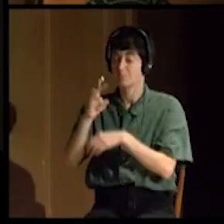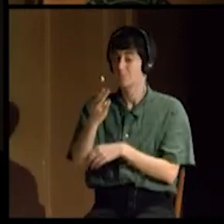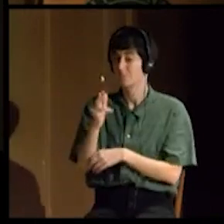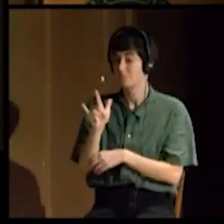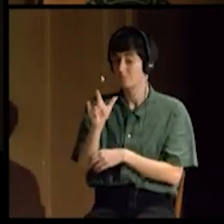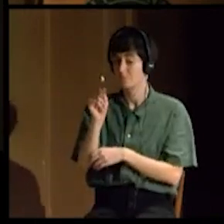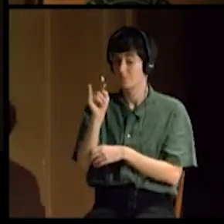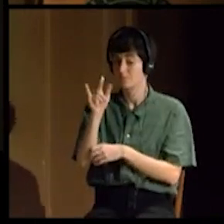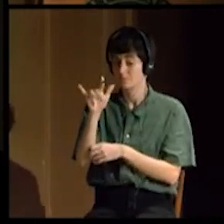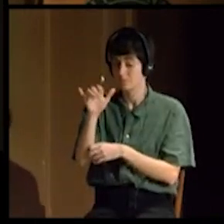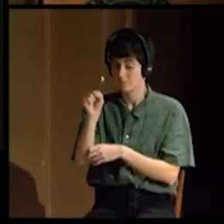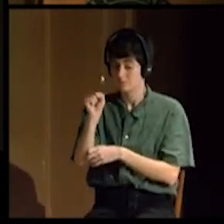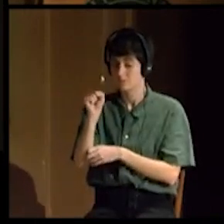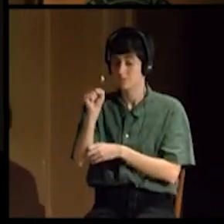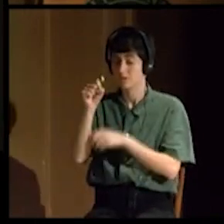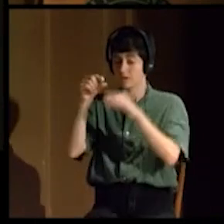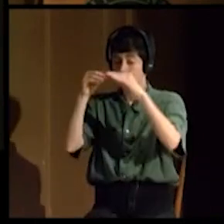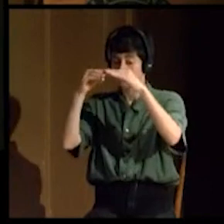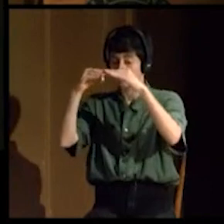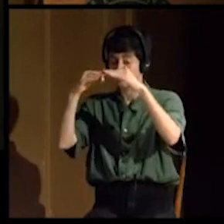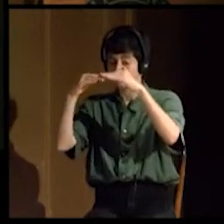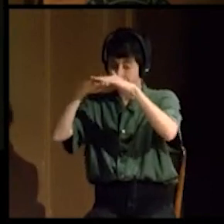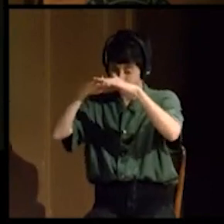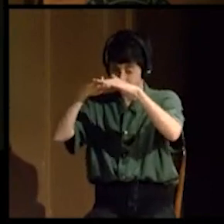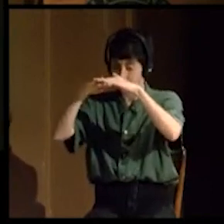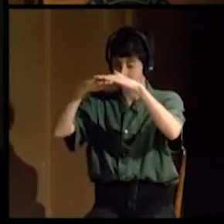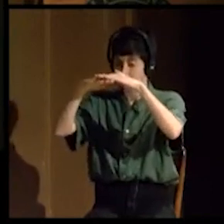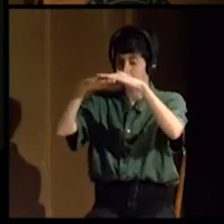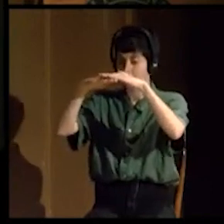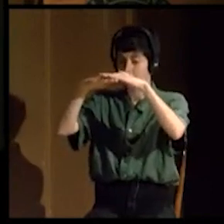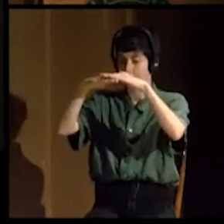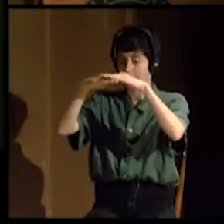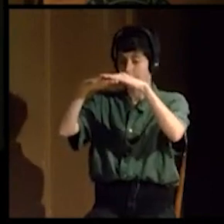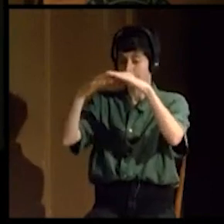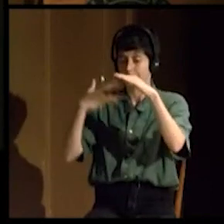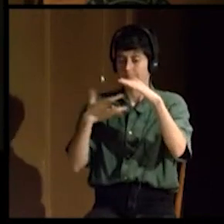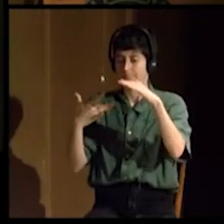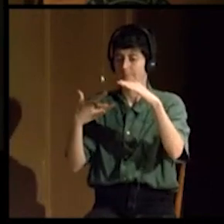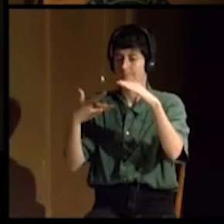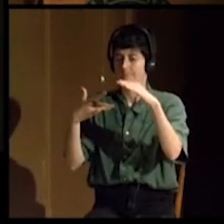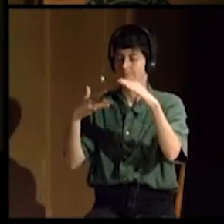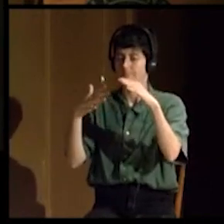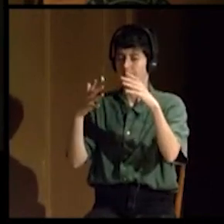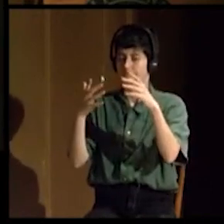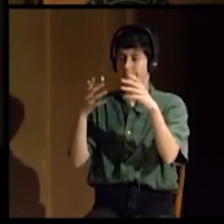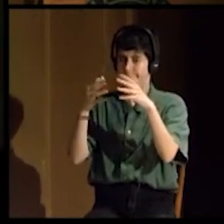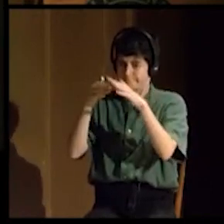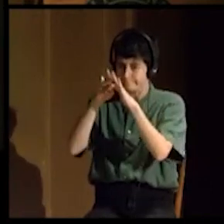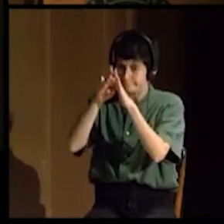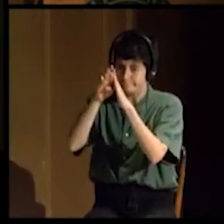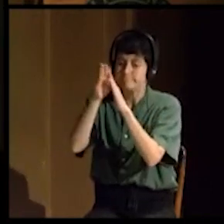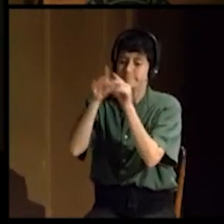and facilitates crystallization. That means that these melts can freeze into place and they prevent a coalescence of subduction zone.